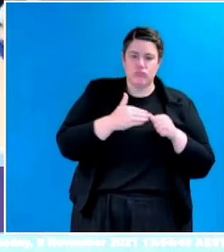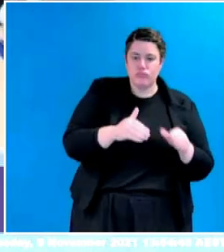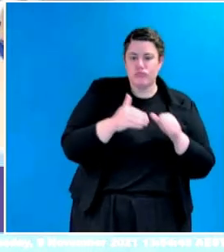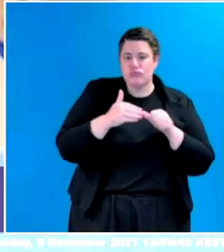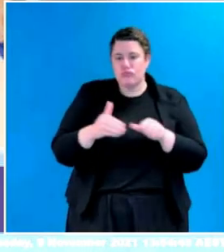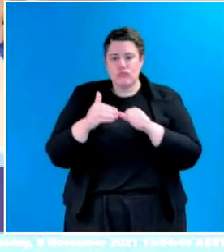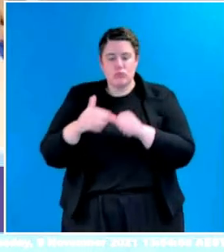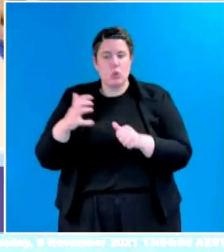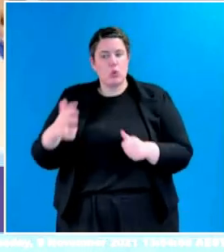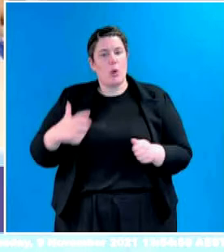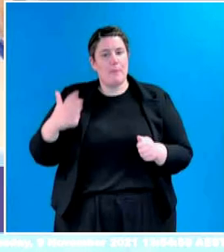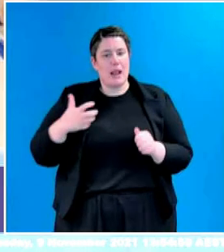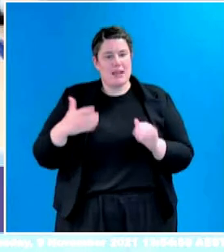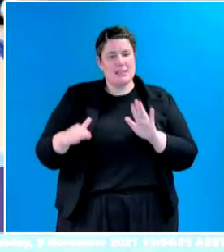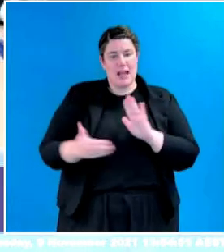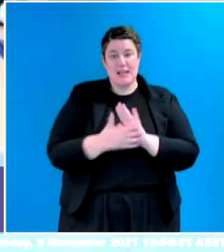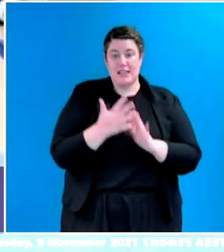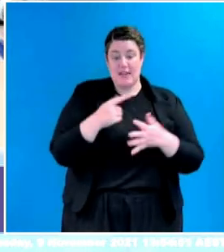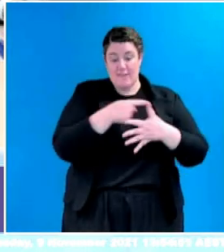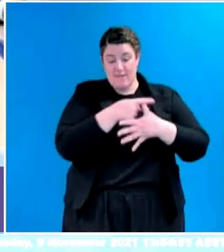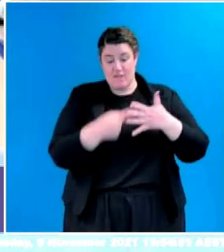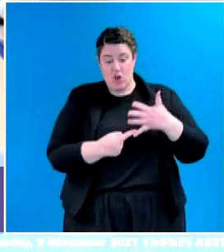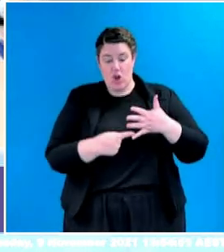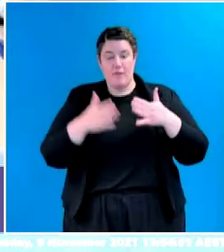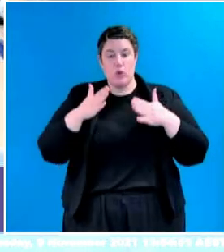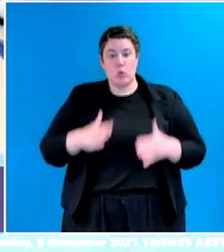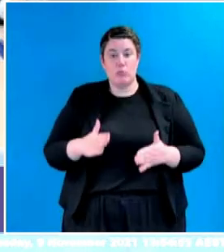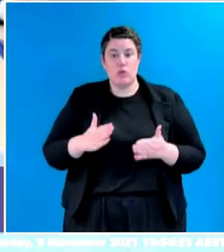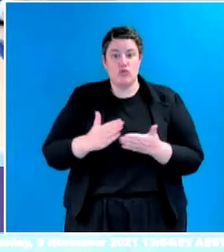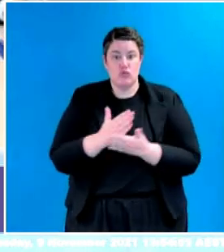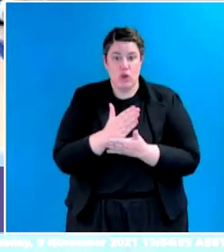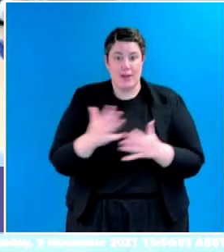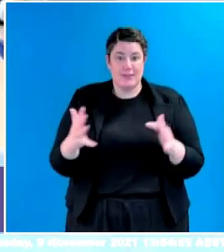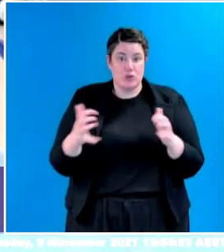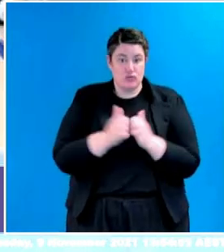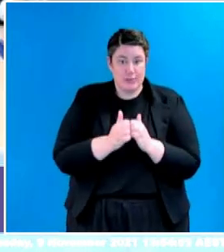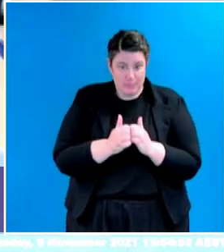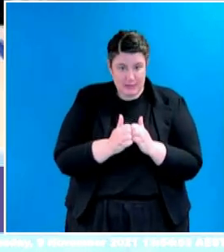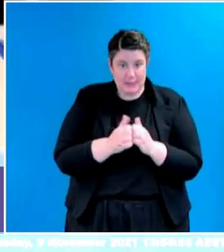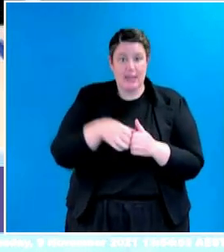mechanisms under the five human rights treaties, including CRPD.